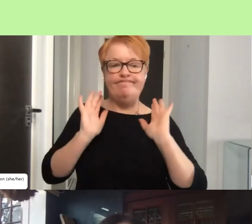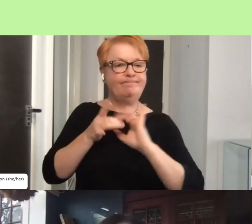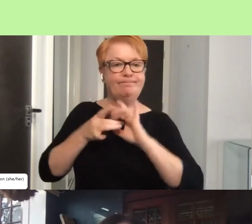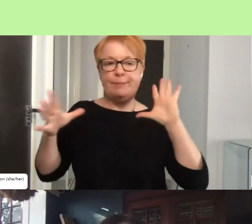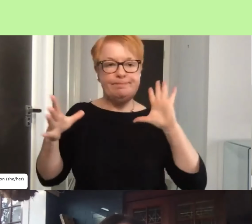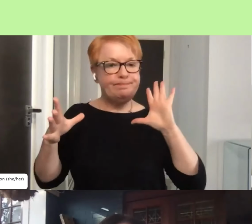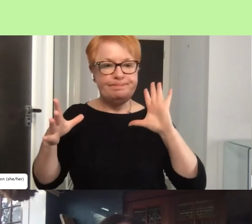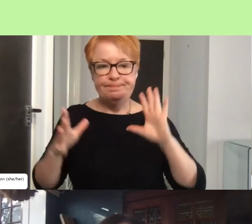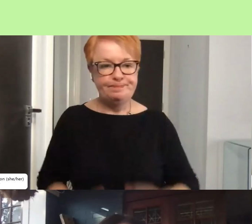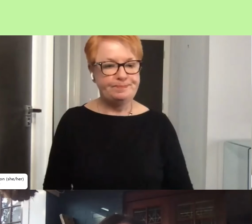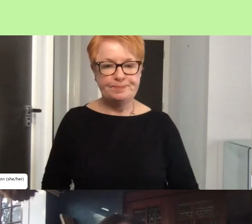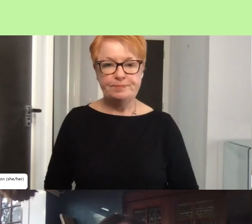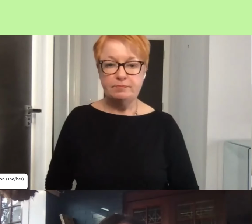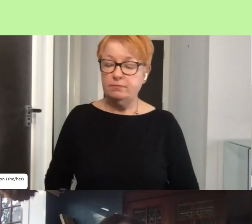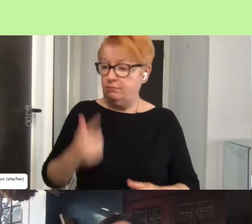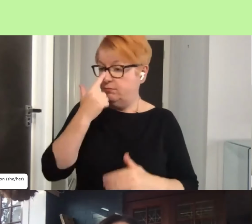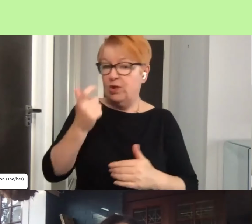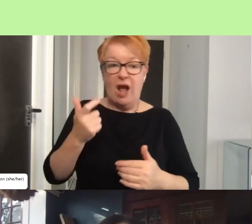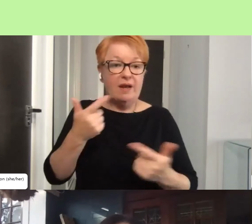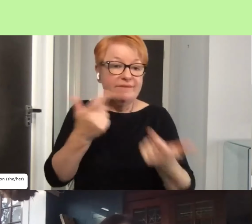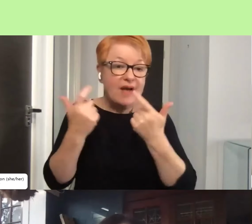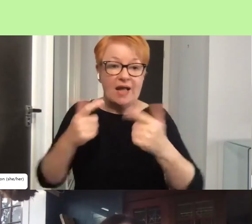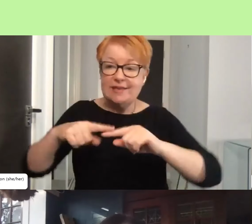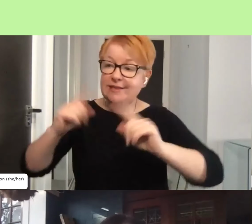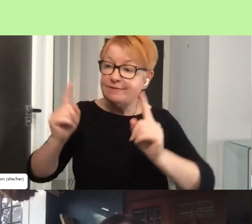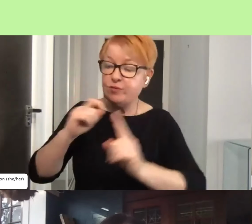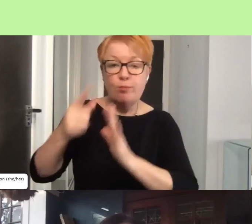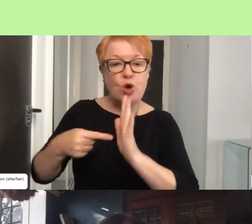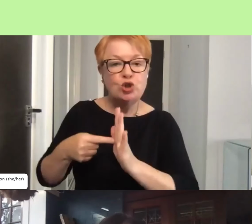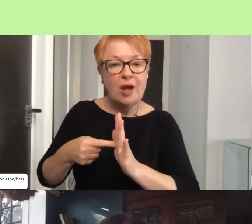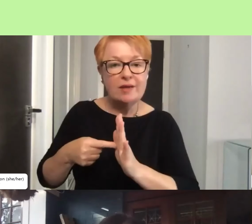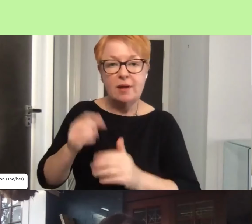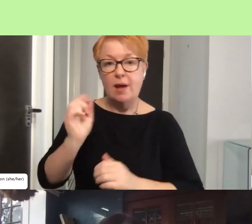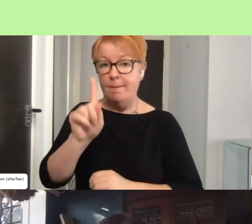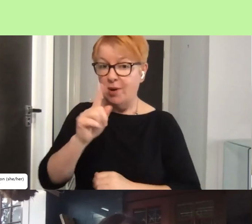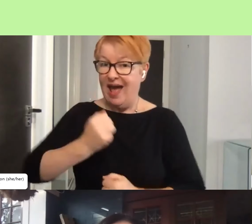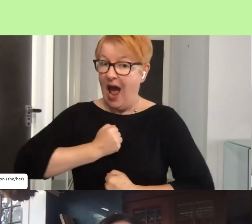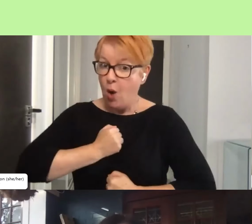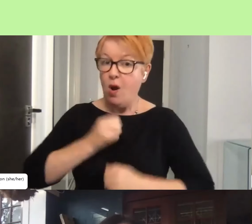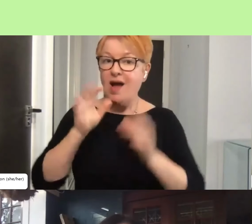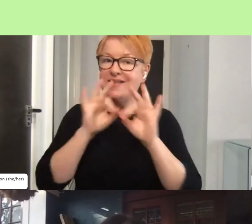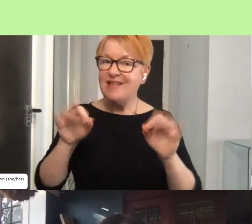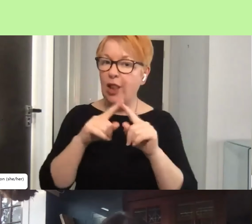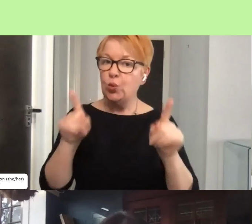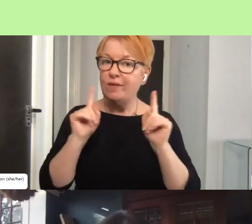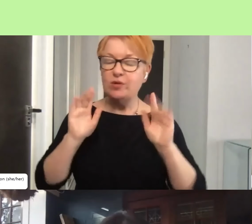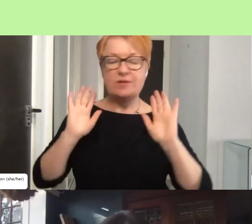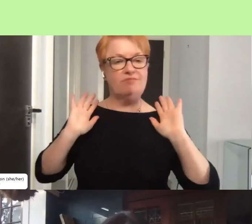They can always find other projects just for the that first layer on it, but we are not there for the first layer.